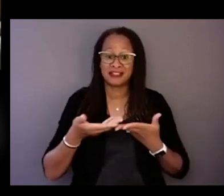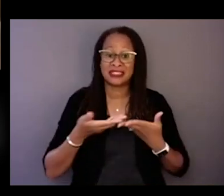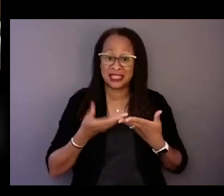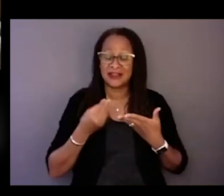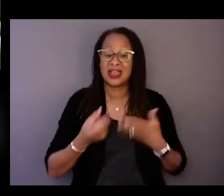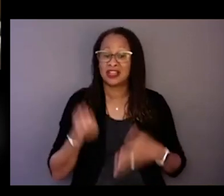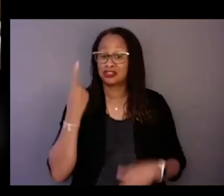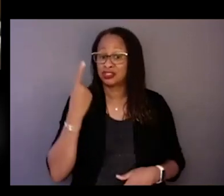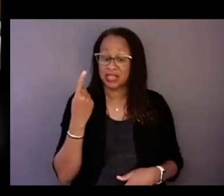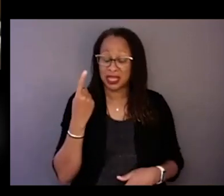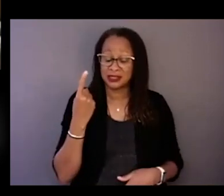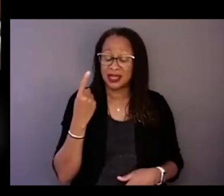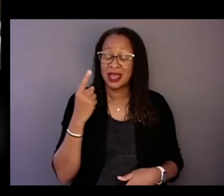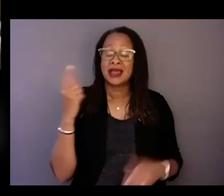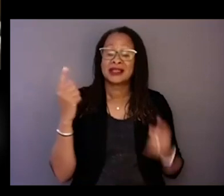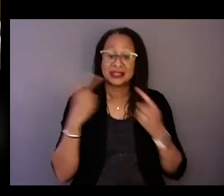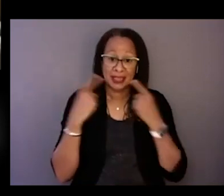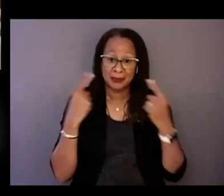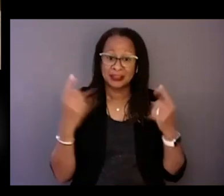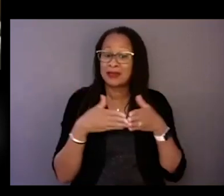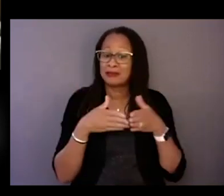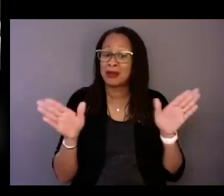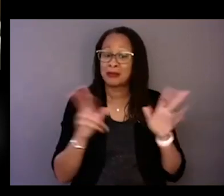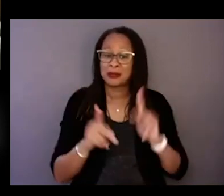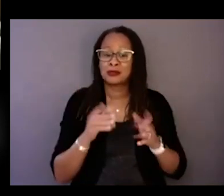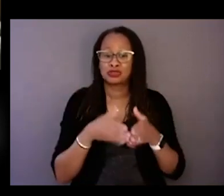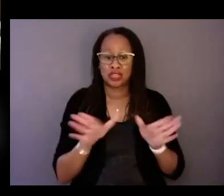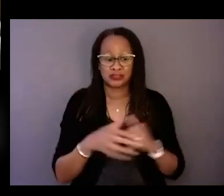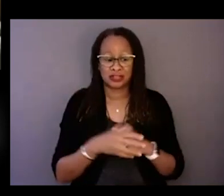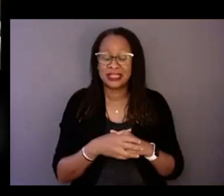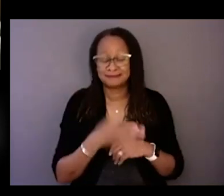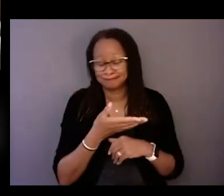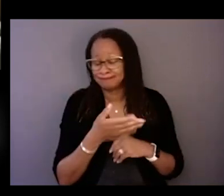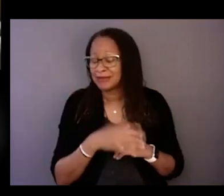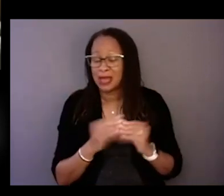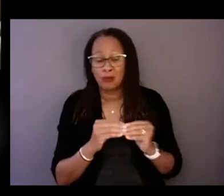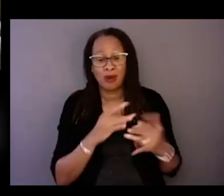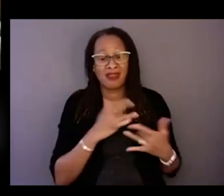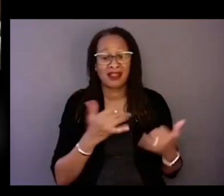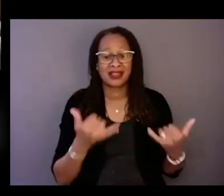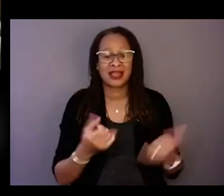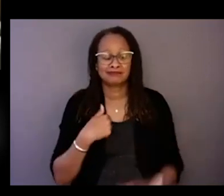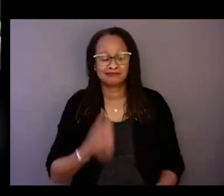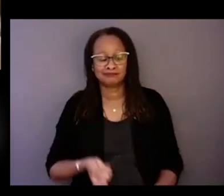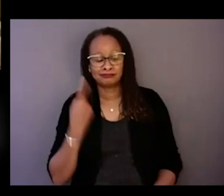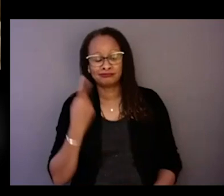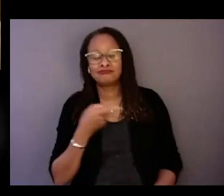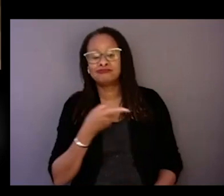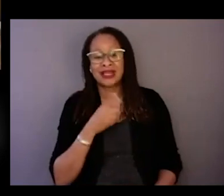and public figures generally. And I am more likely now to sort of understand that they bleed too.